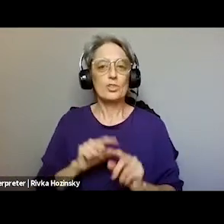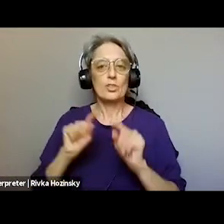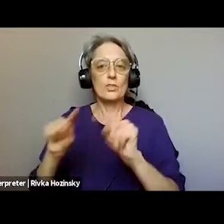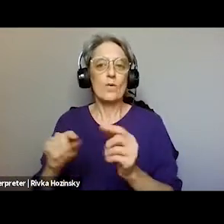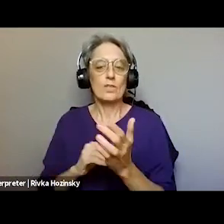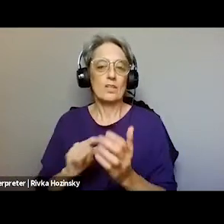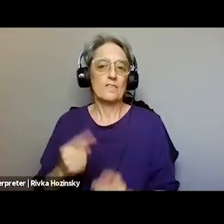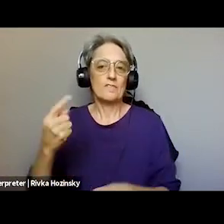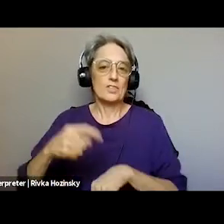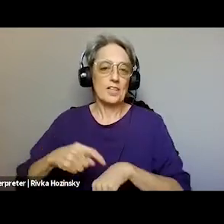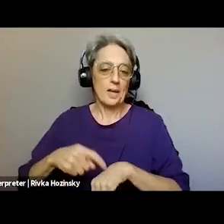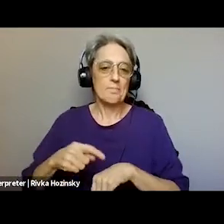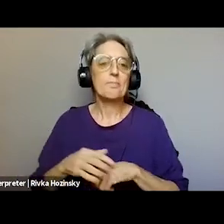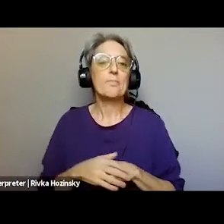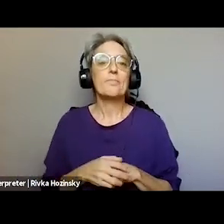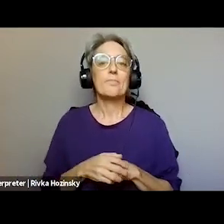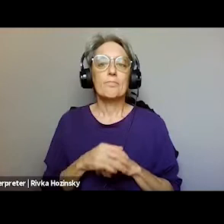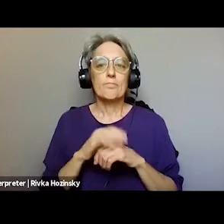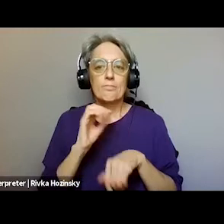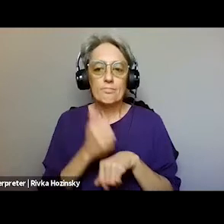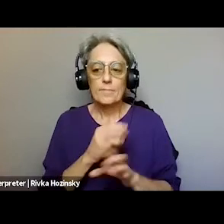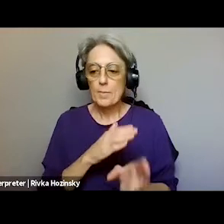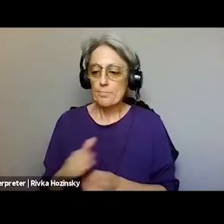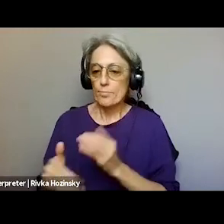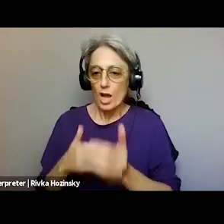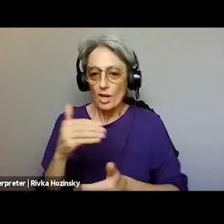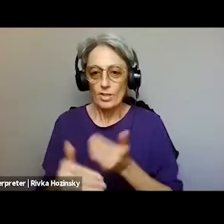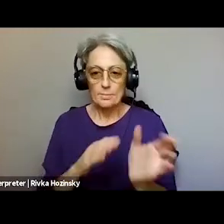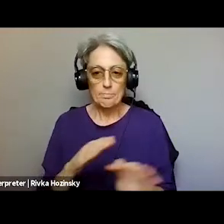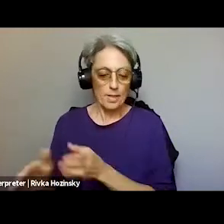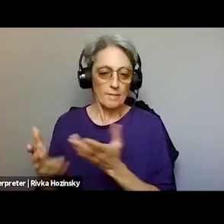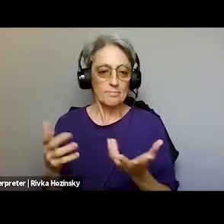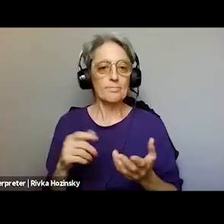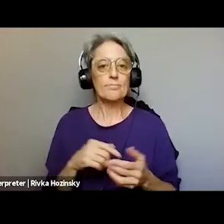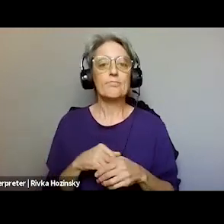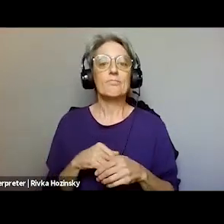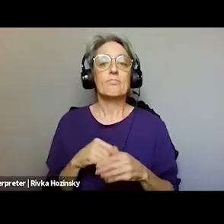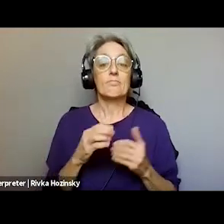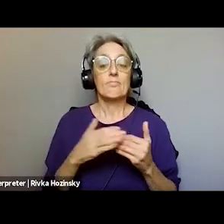their progress and plan a course and then there's an expected visit once a month for the first 28